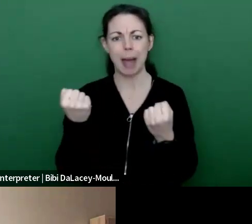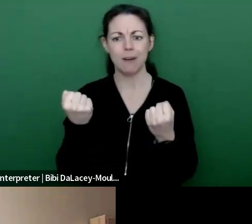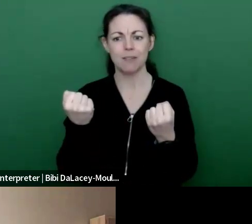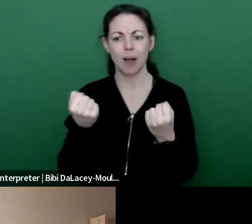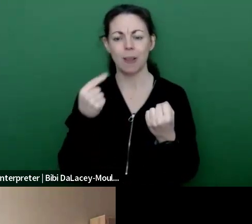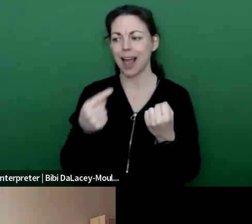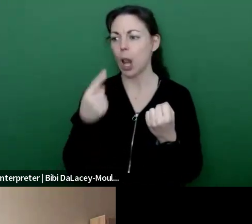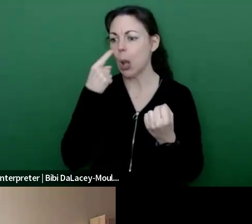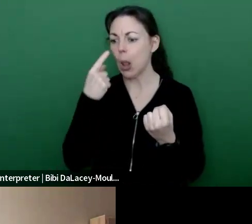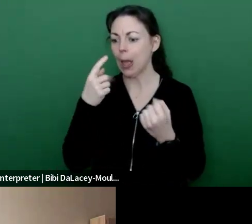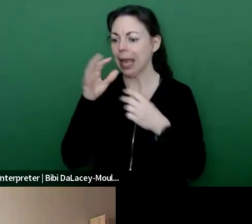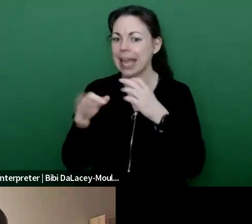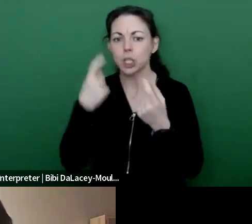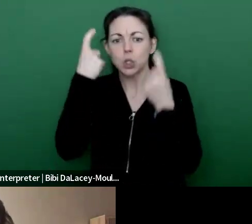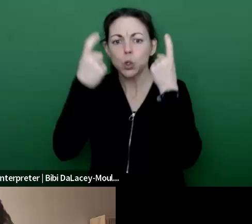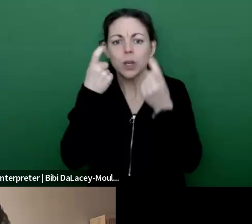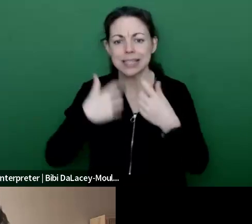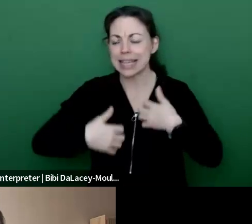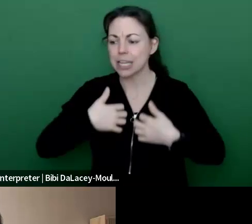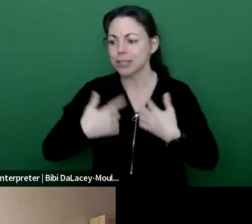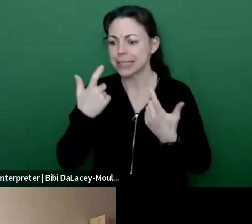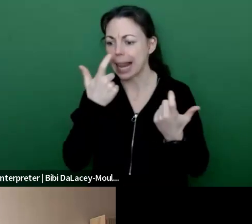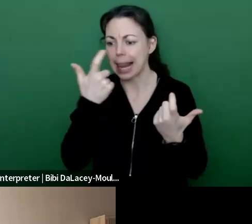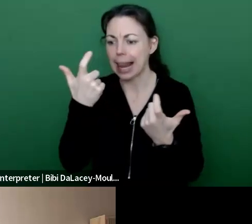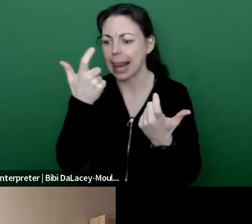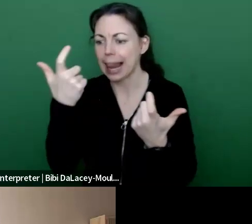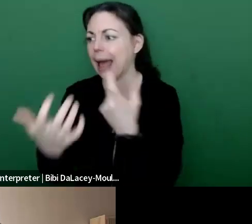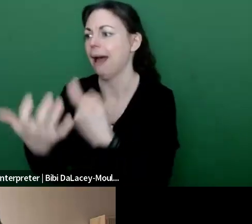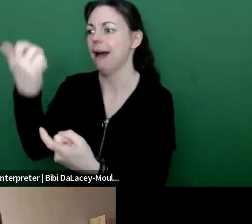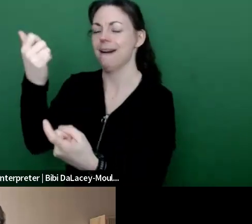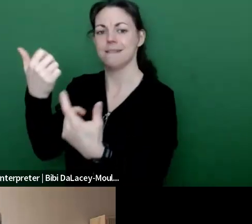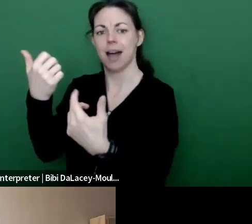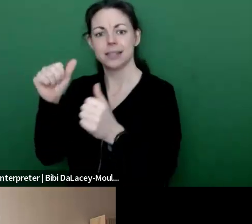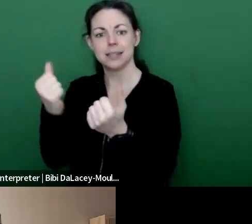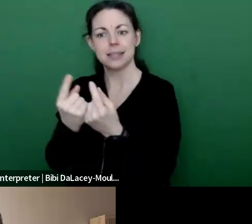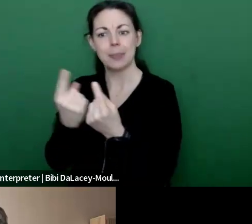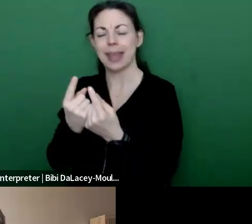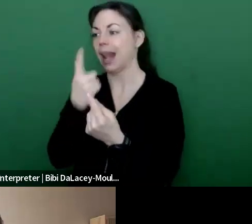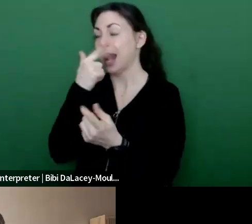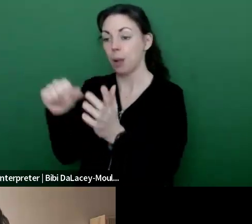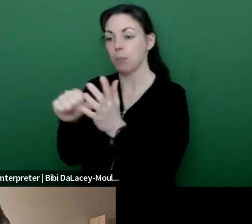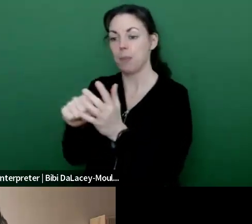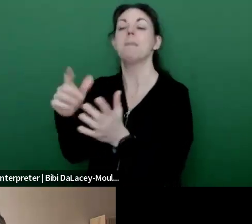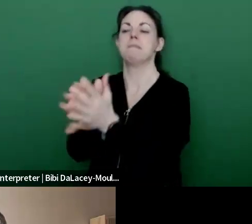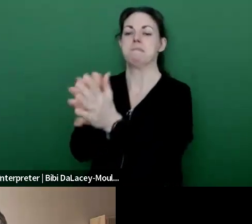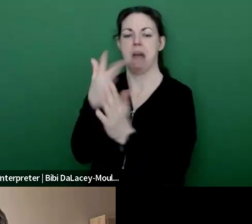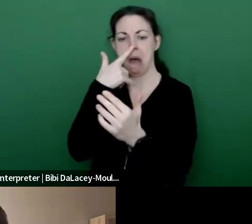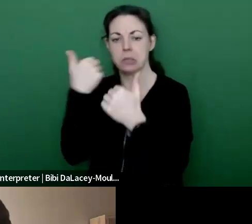you're interested in or curious about. Sometimes you'll discover something, whether it is a problem, such as an inequality, a problem that perhaps had been